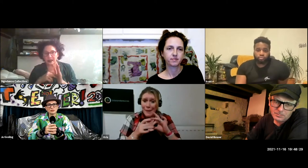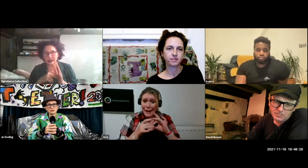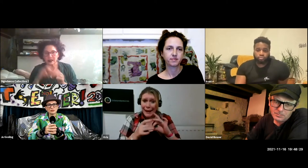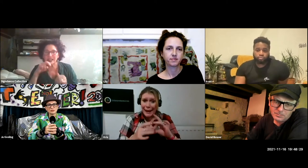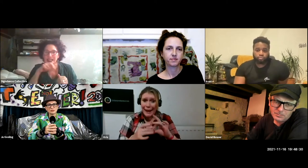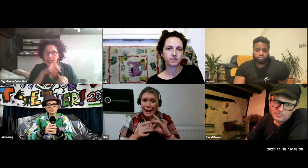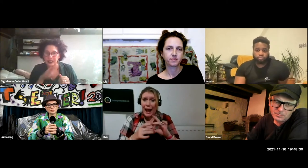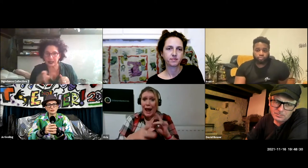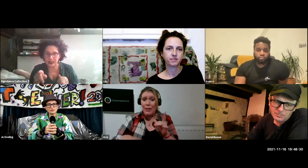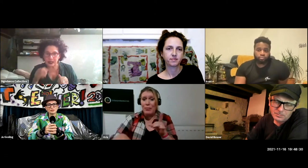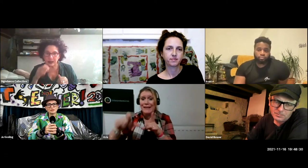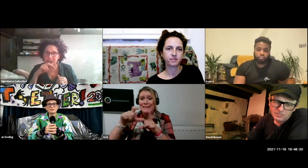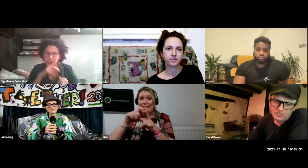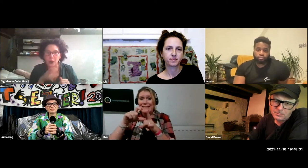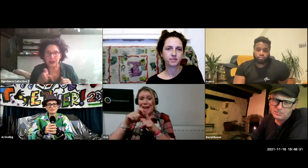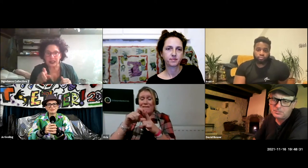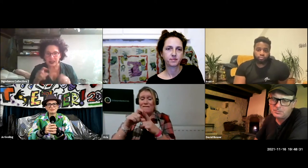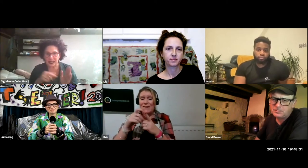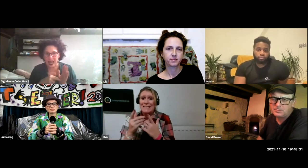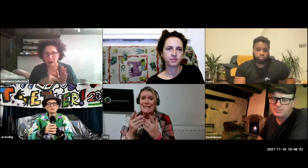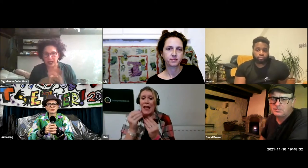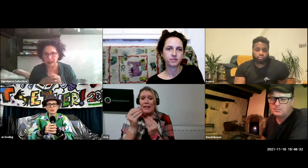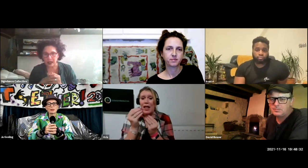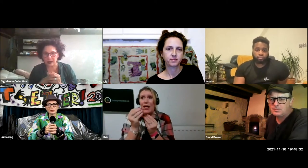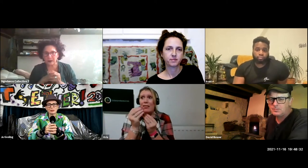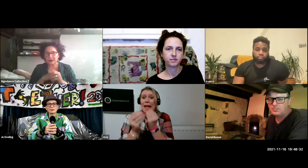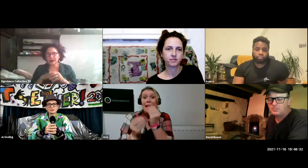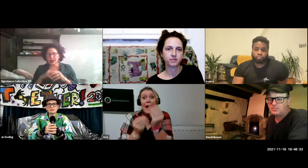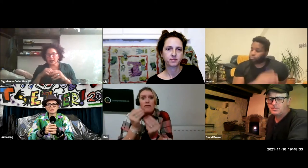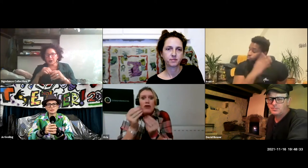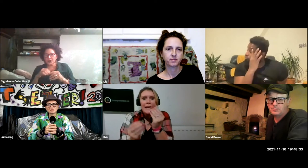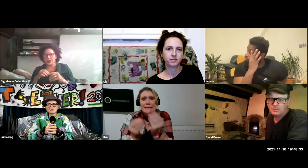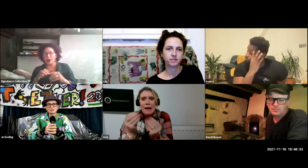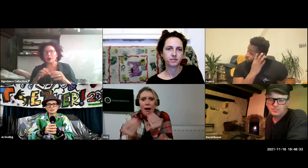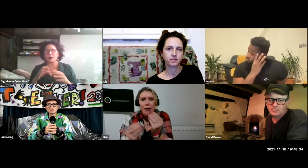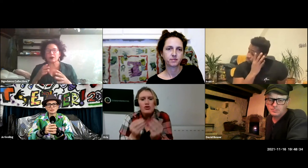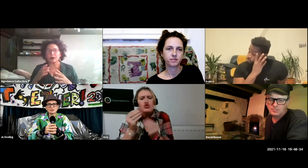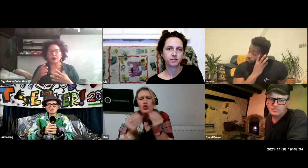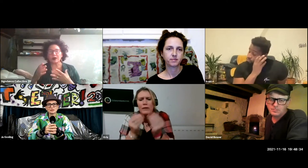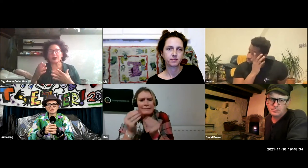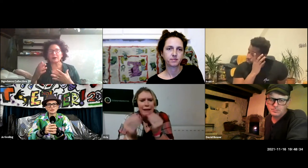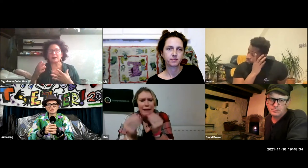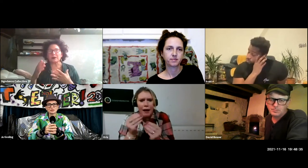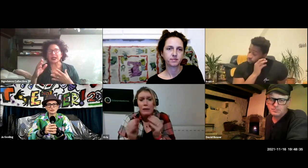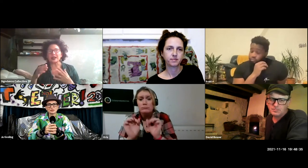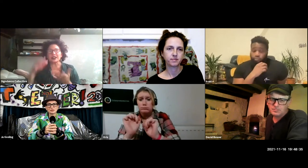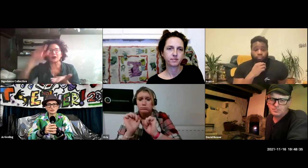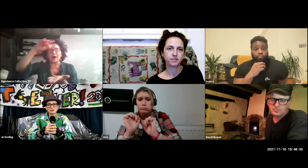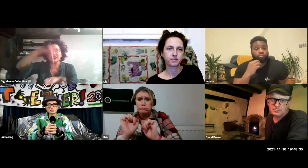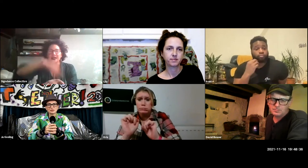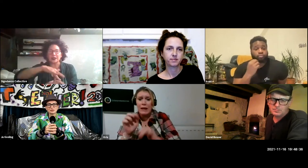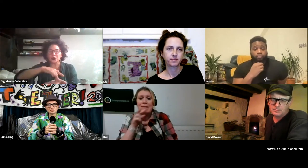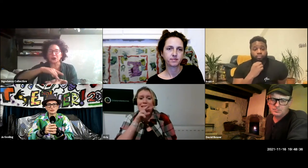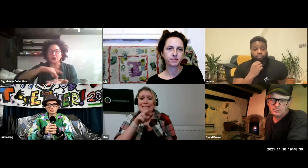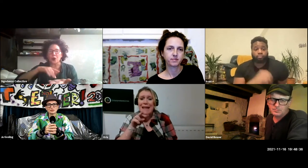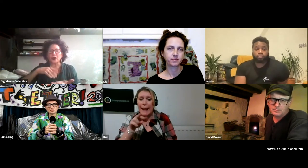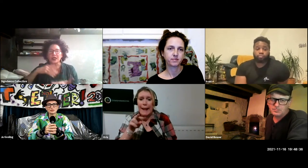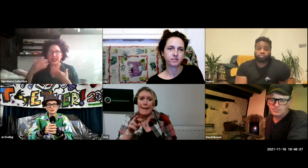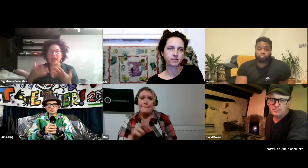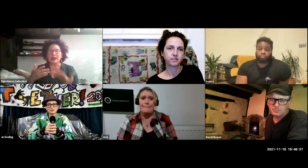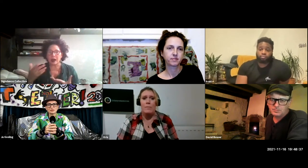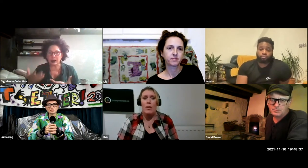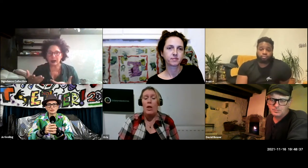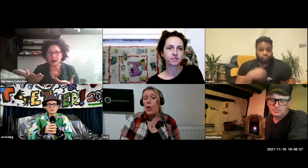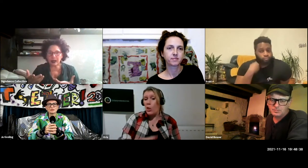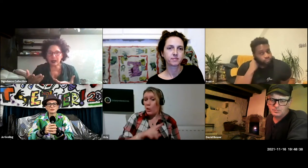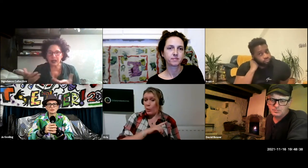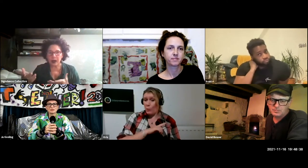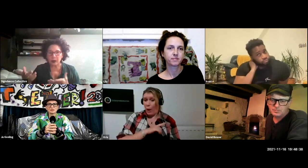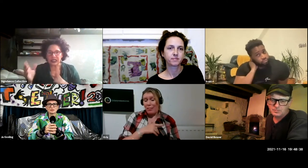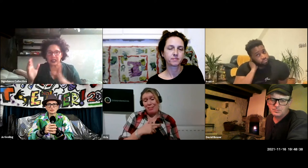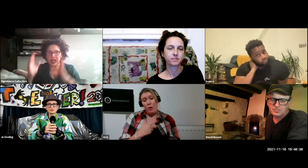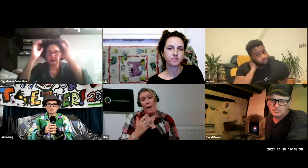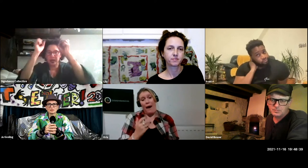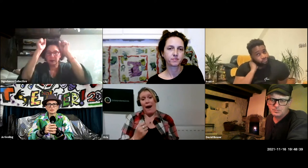thank the national lottery community